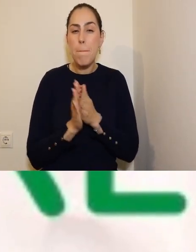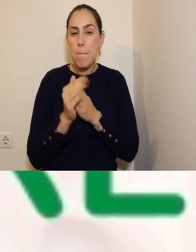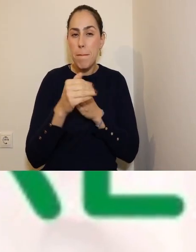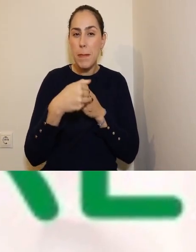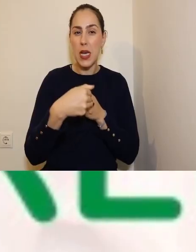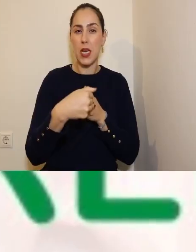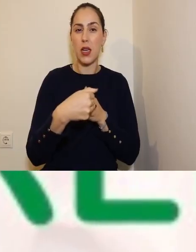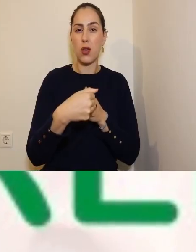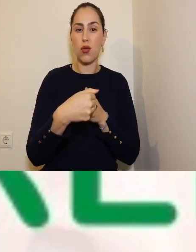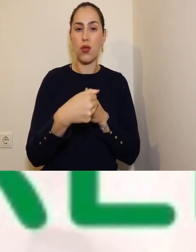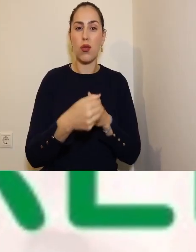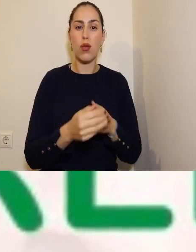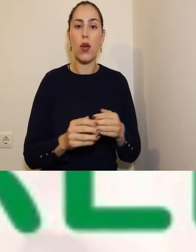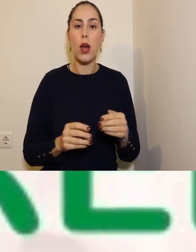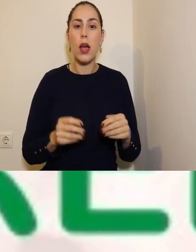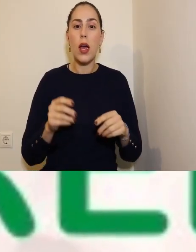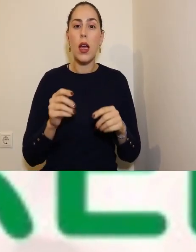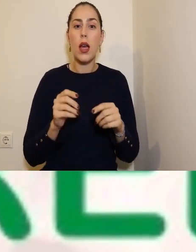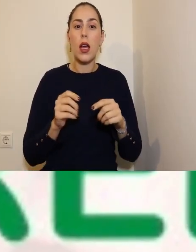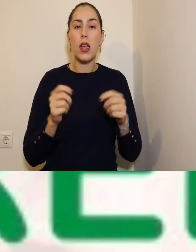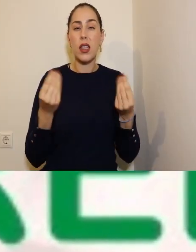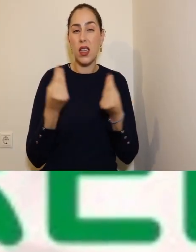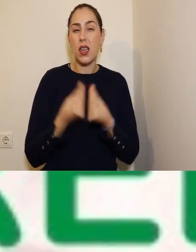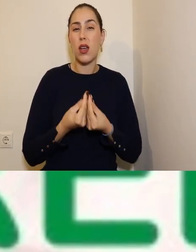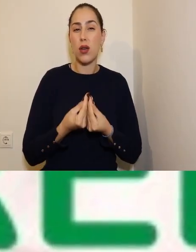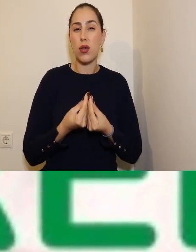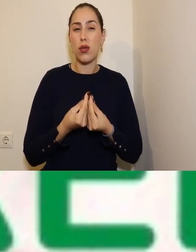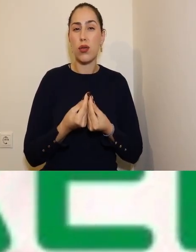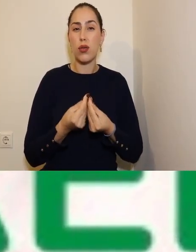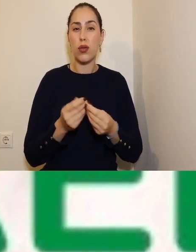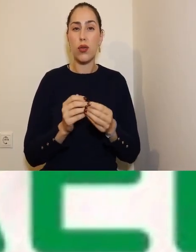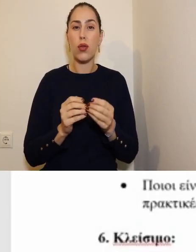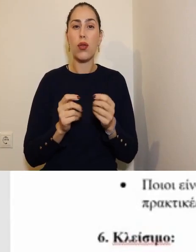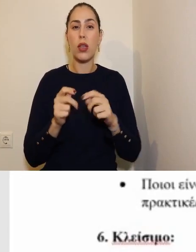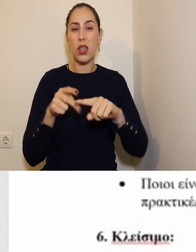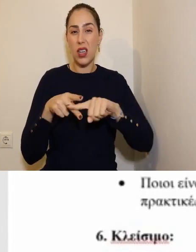Green entrepreneurship for deaf people